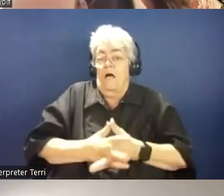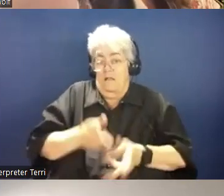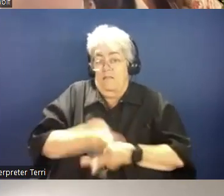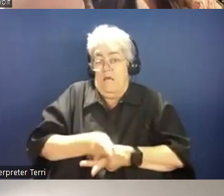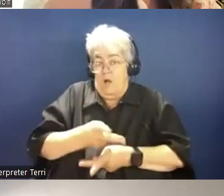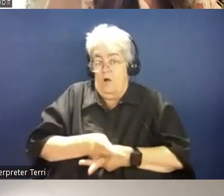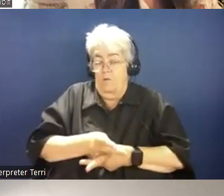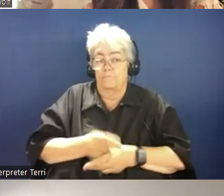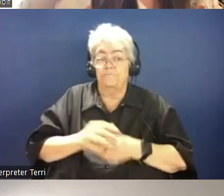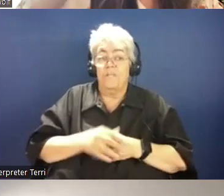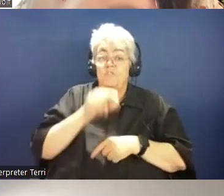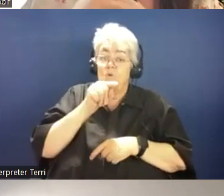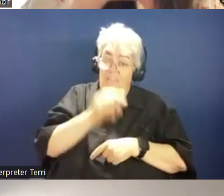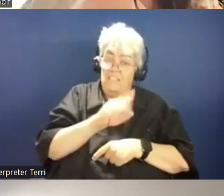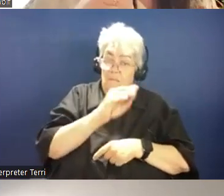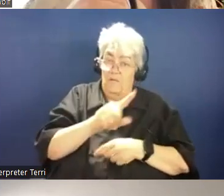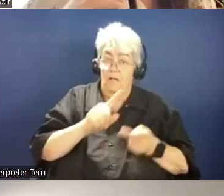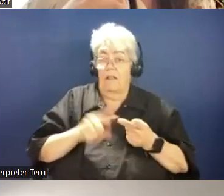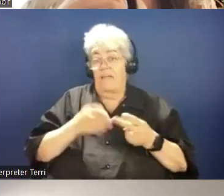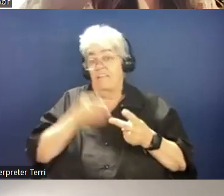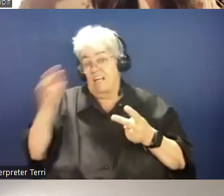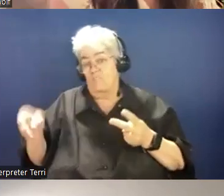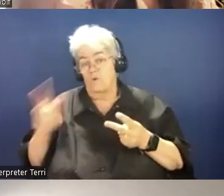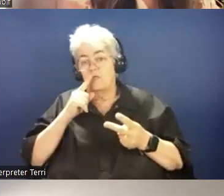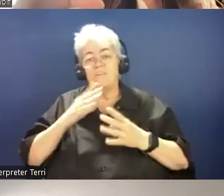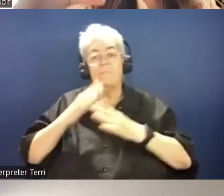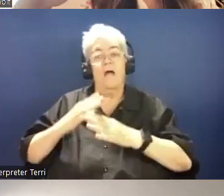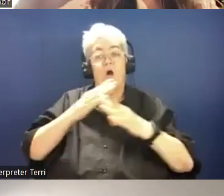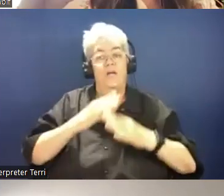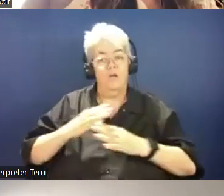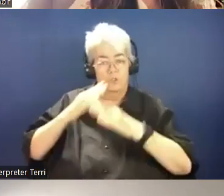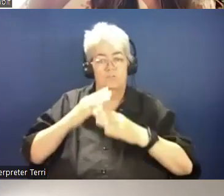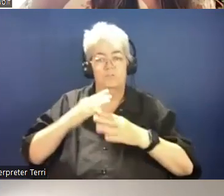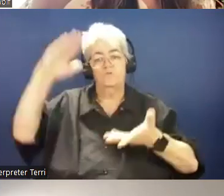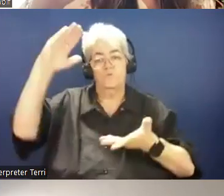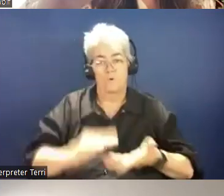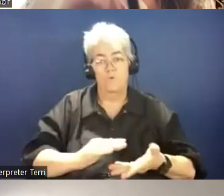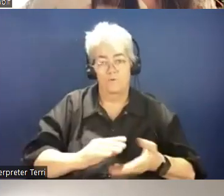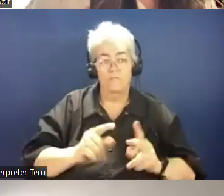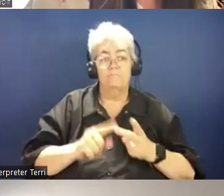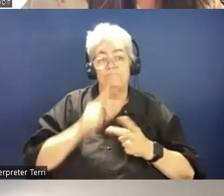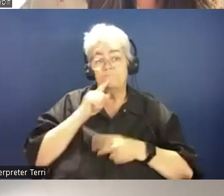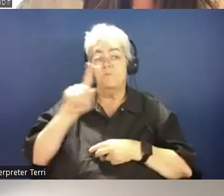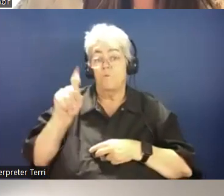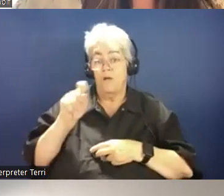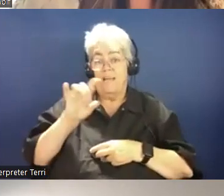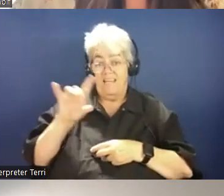are really around removing barriers to access. 188 was more about removing legal barriers to access,